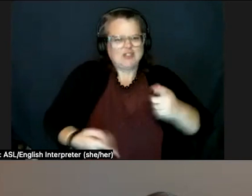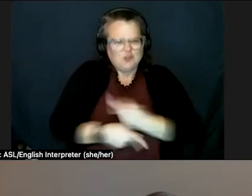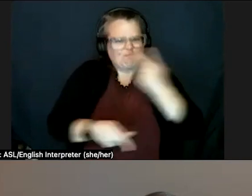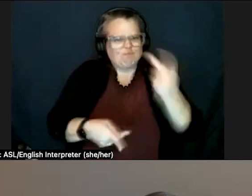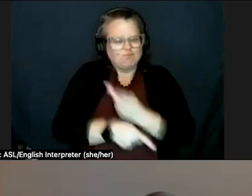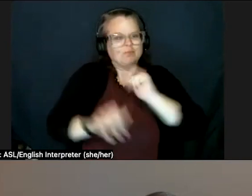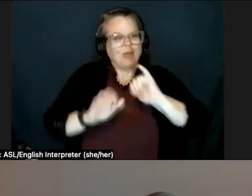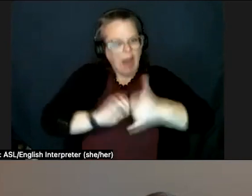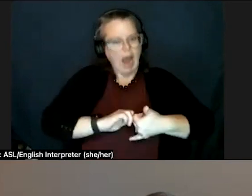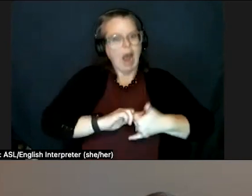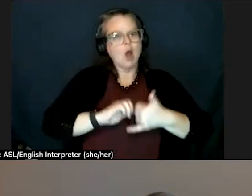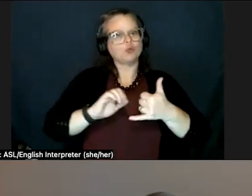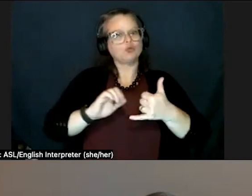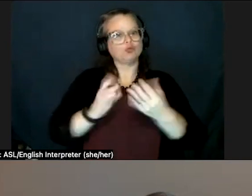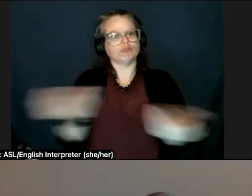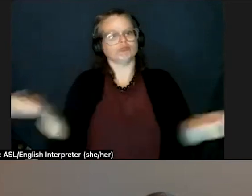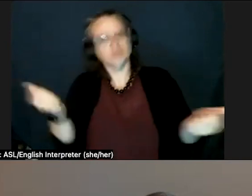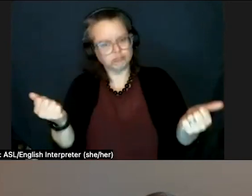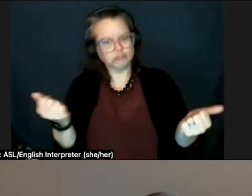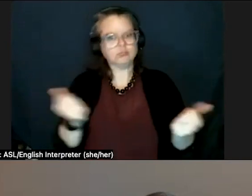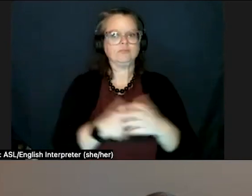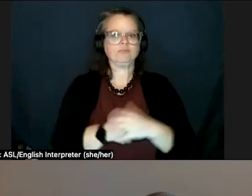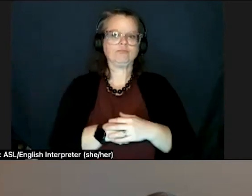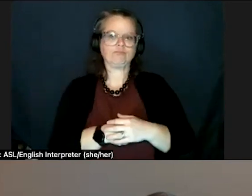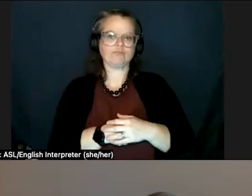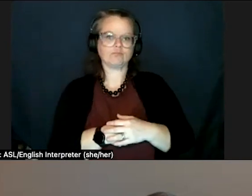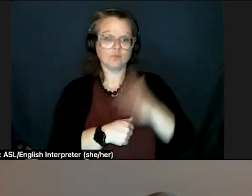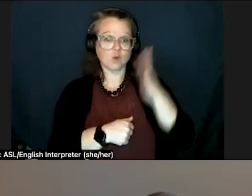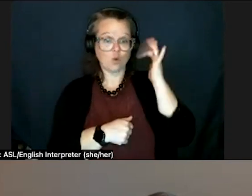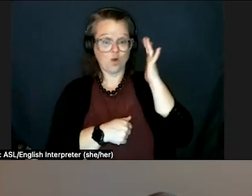involved, and don't be alarmed because there are quite a few stakeholders.